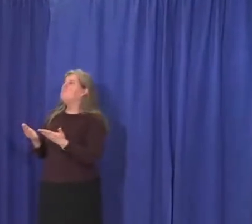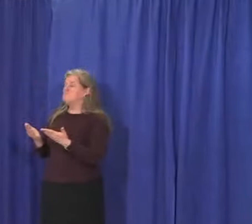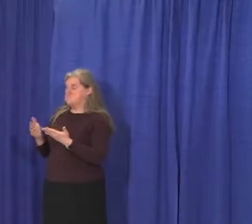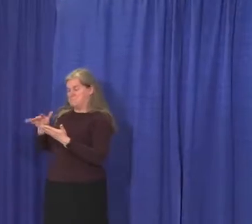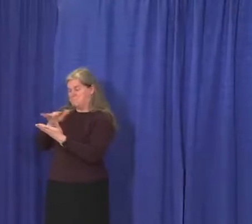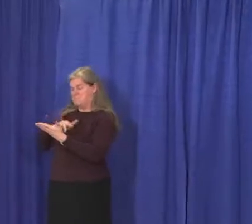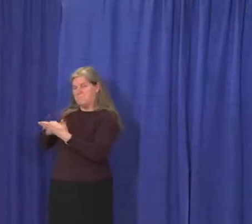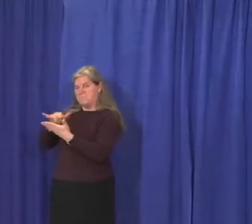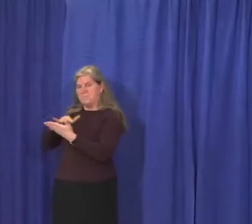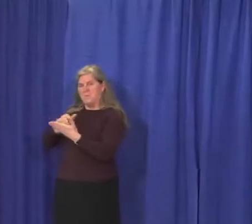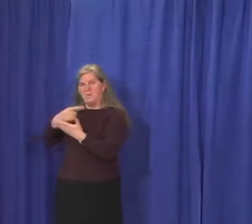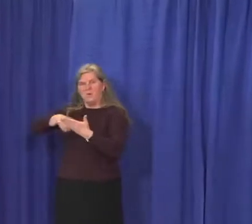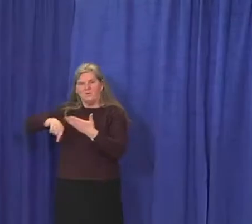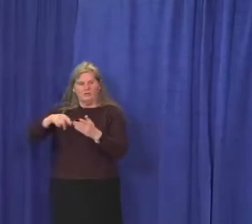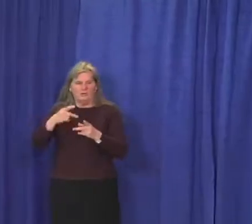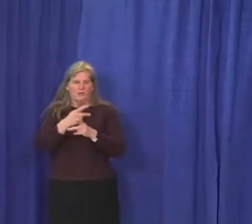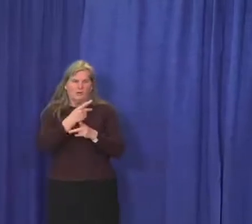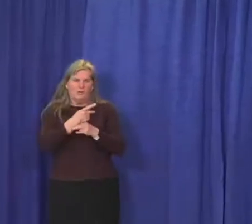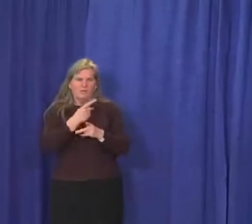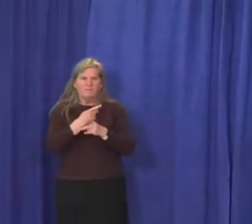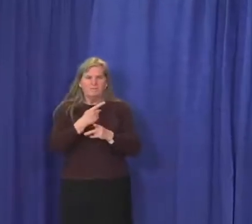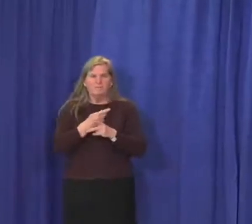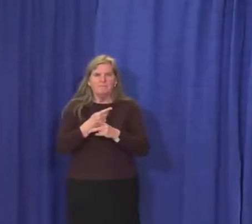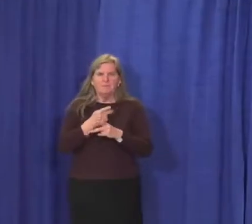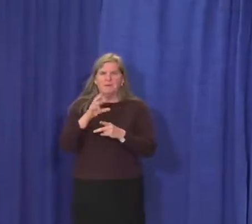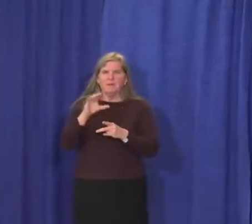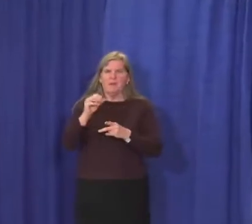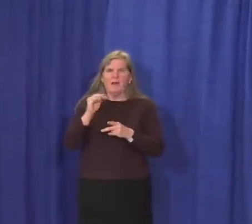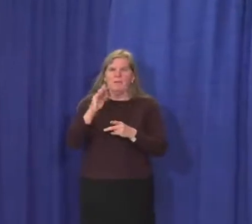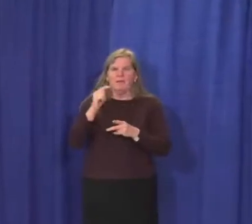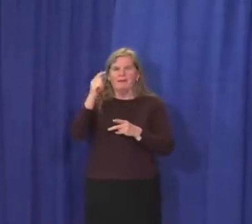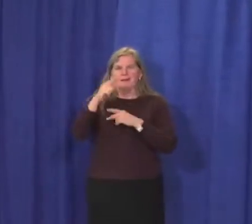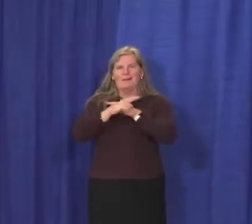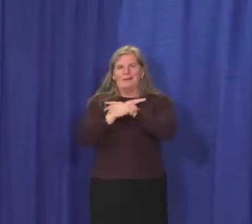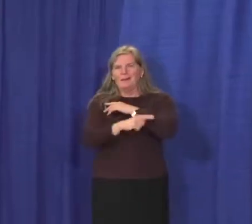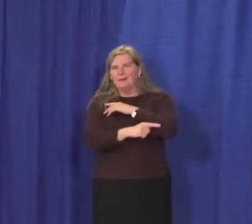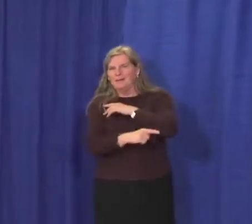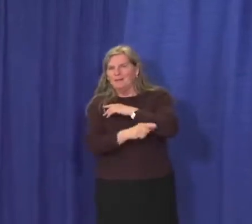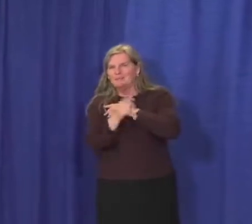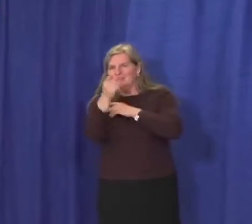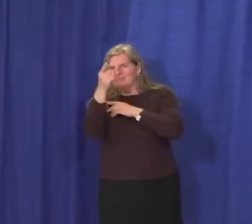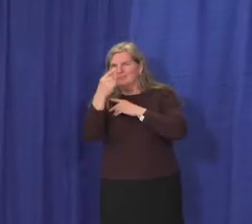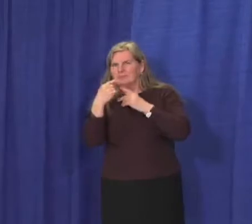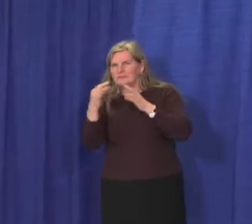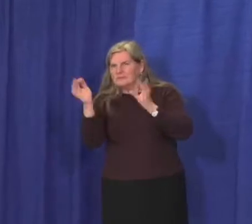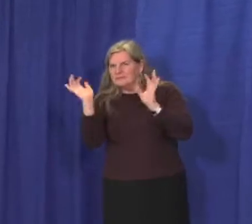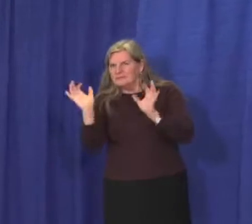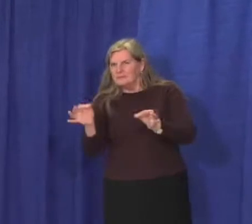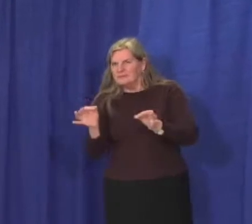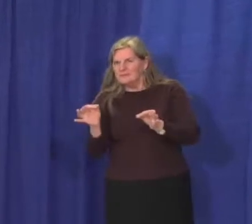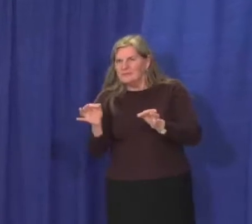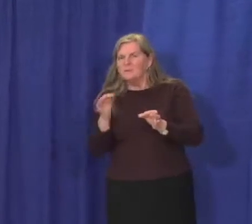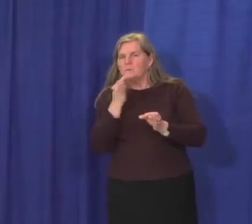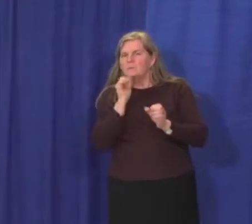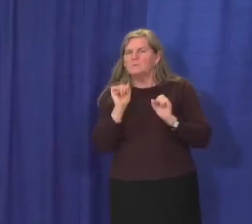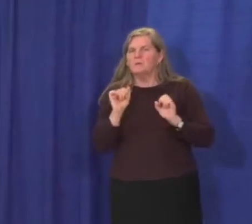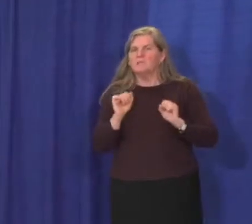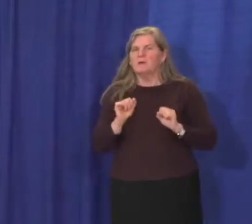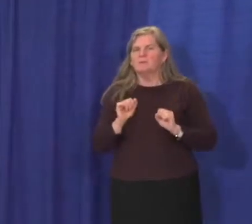presented and we will do the work and side cabinet to get that out and we will make that date available as soon as